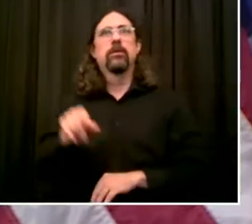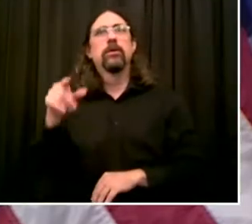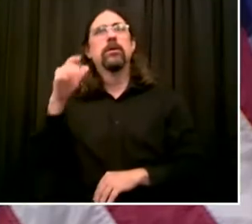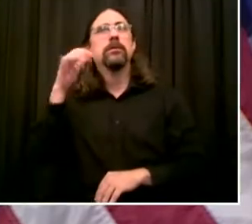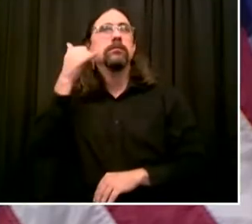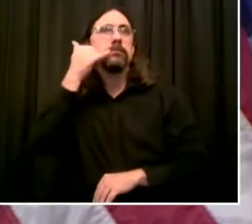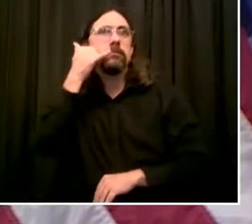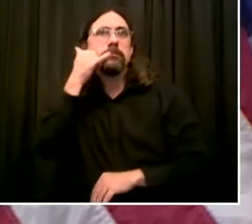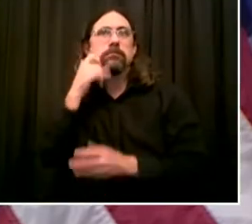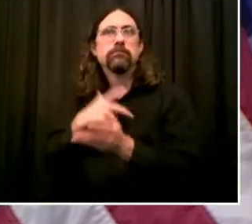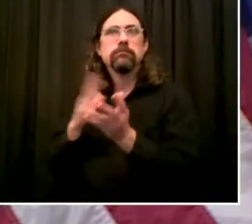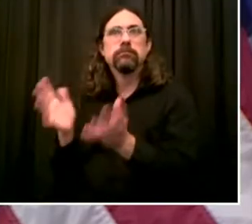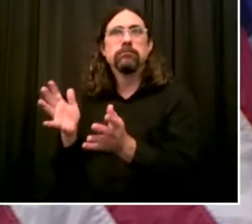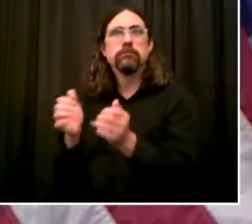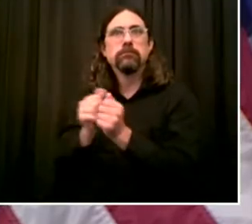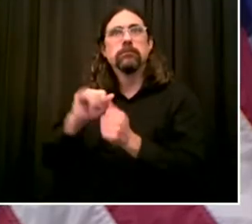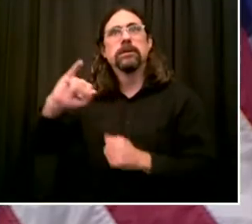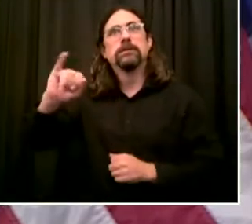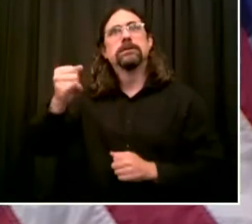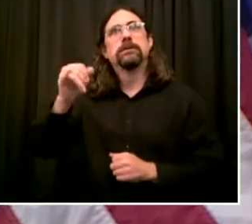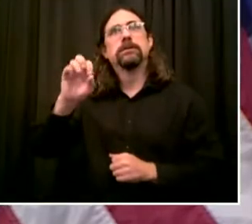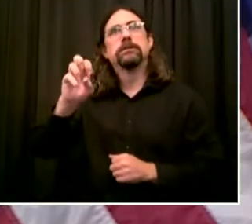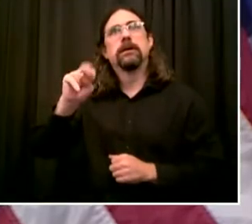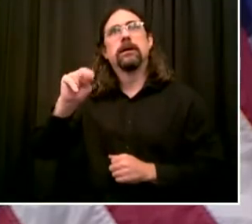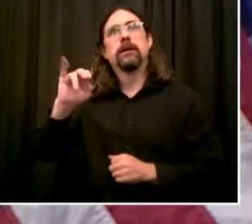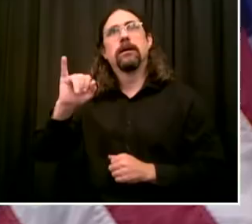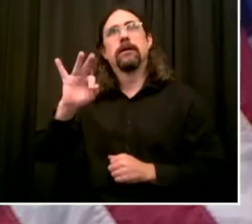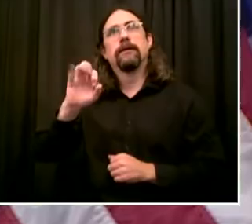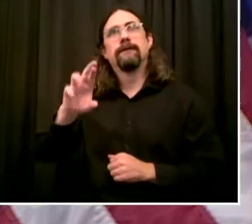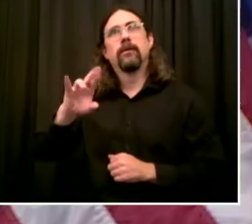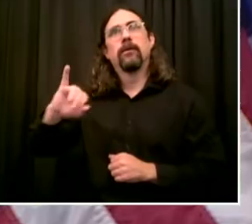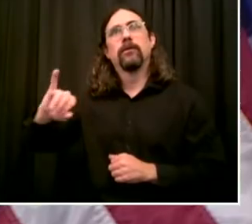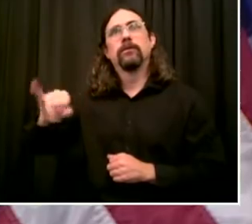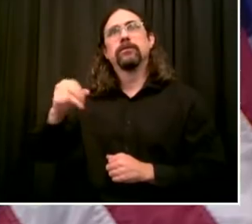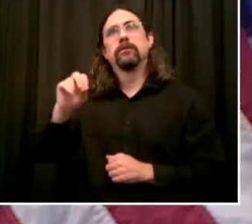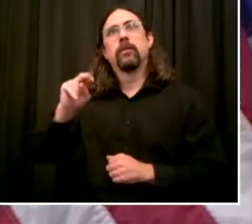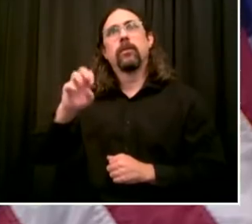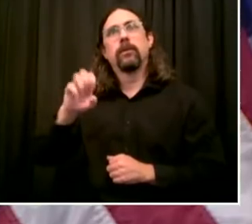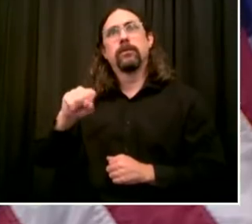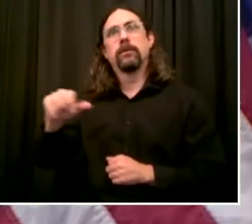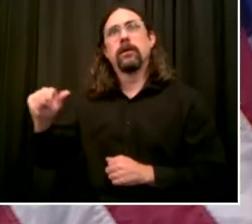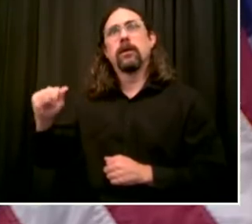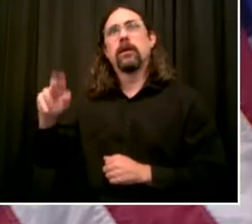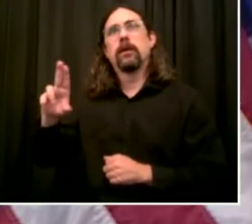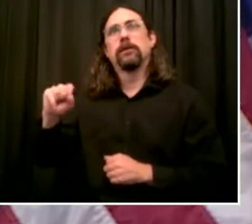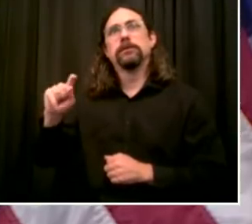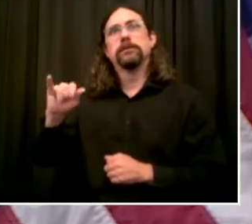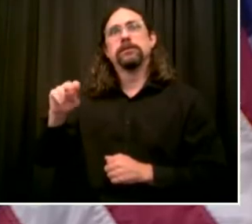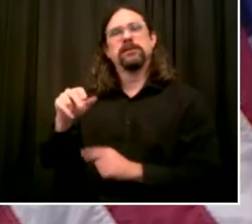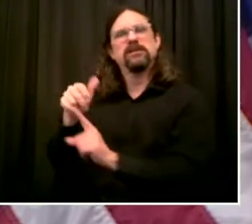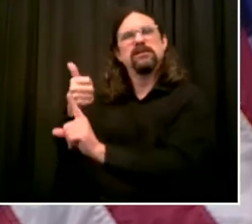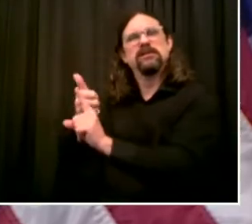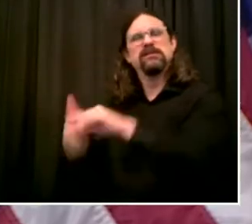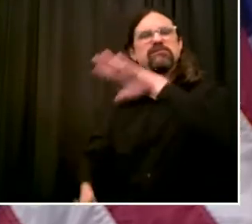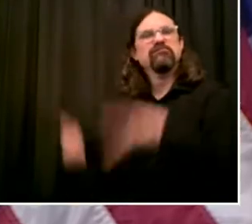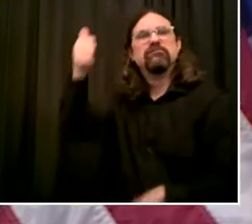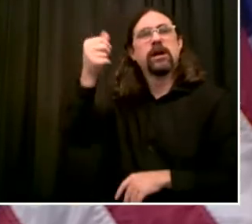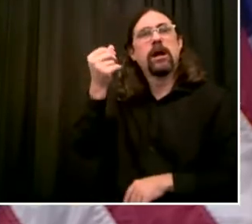THANK. +Y.B THE CHAIR OF THE BOARD OF CORRECTIONS TO SOMEONE I HONOR SO MUCH FOR ALL YU ODO. YOU HAEV HELPED US BUILD THIS